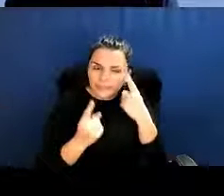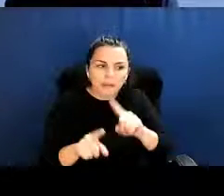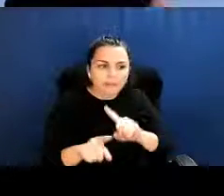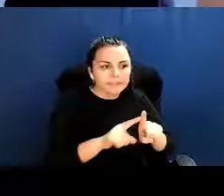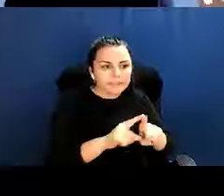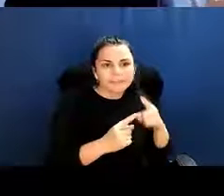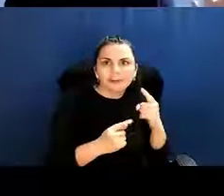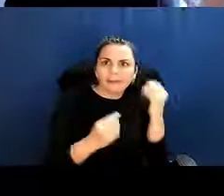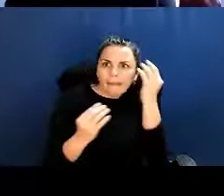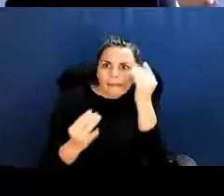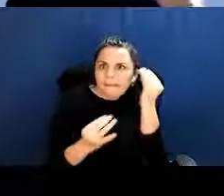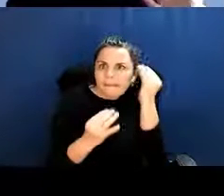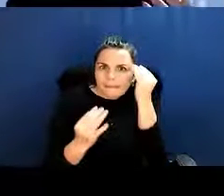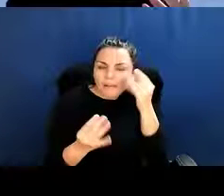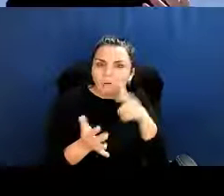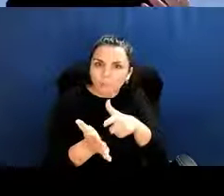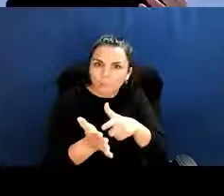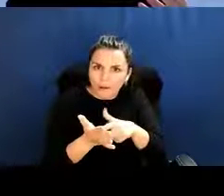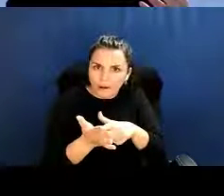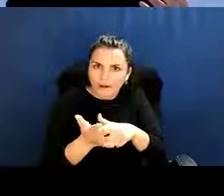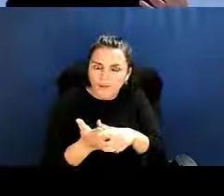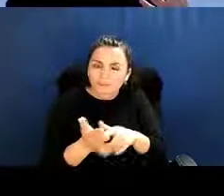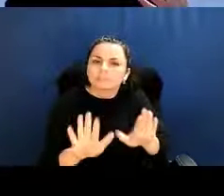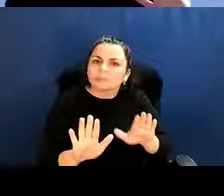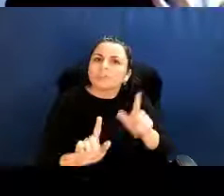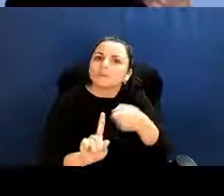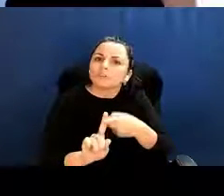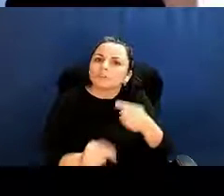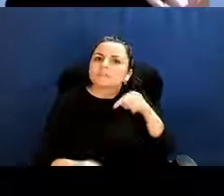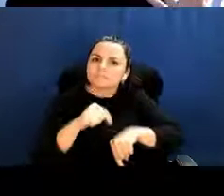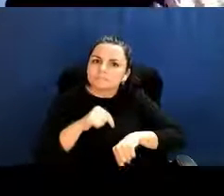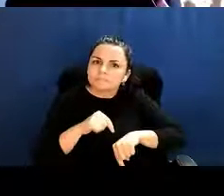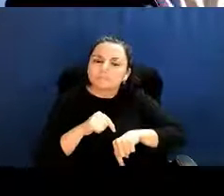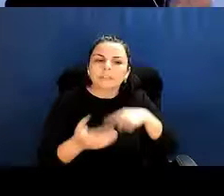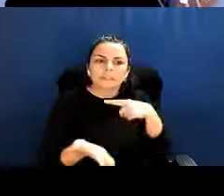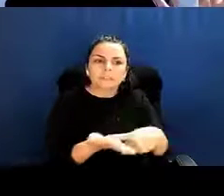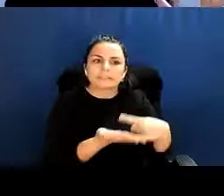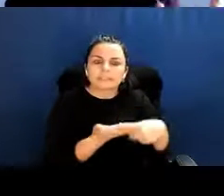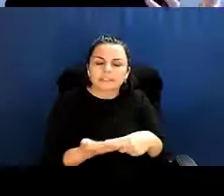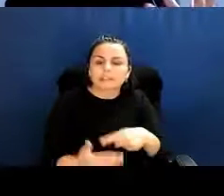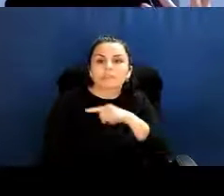I wanted to just step back for a moment and talk about the general concept of risk, right?